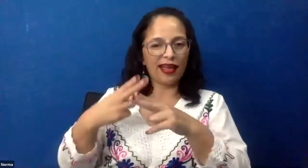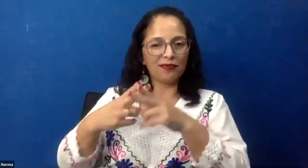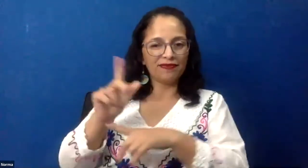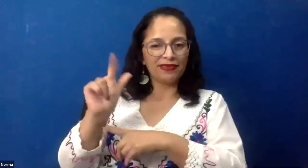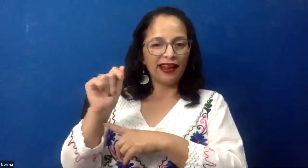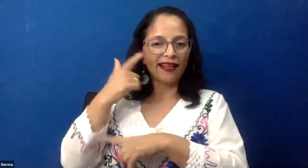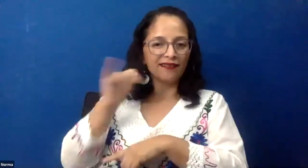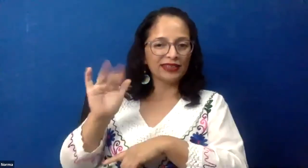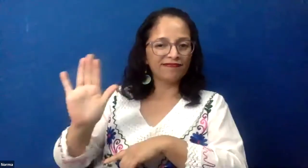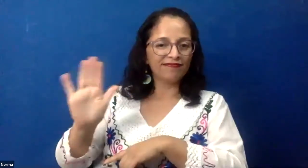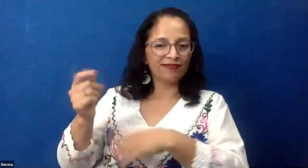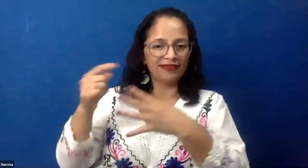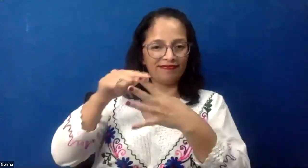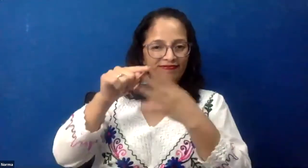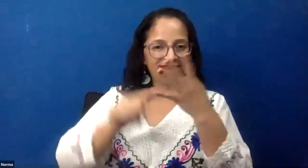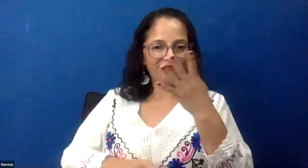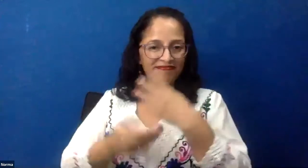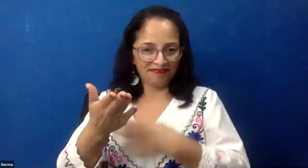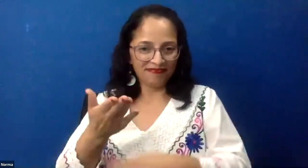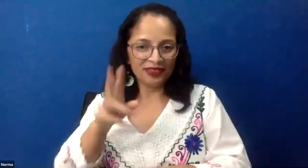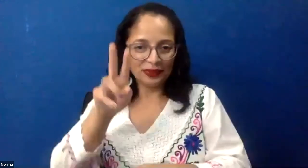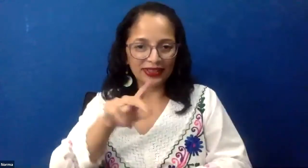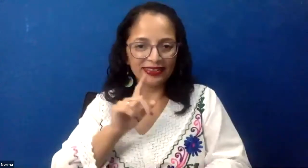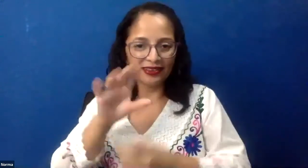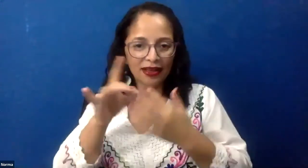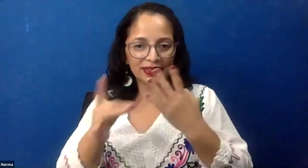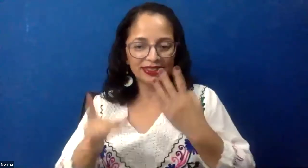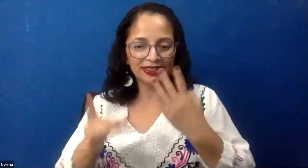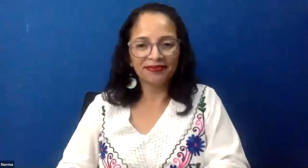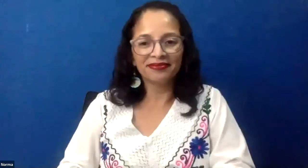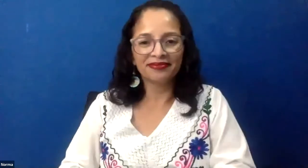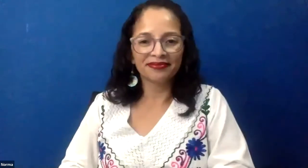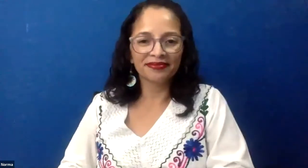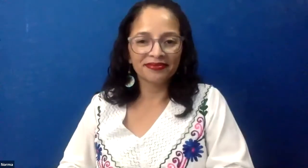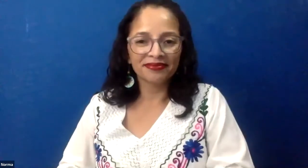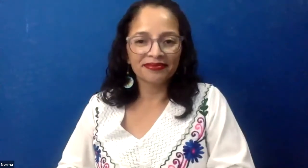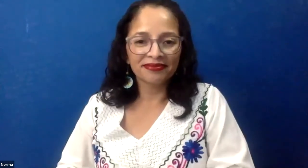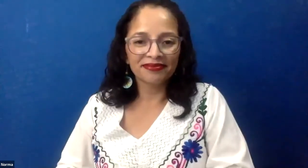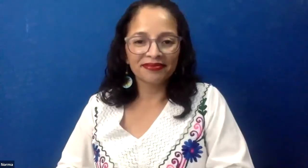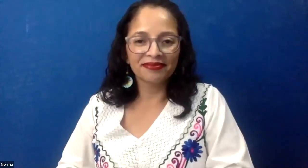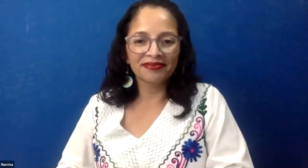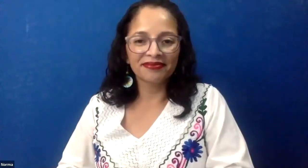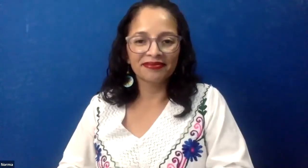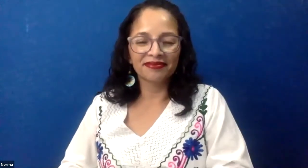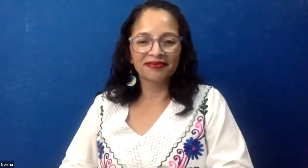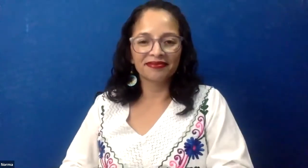The original name of Los Angeles, California, is... And you pick one of the four.